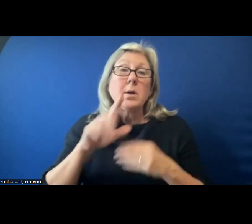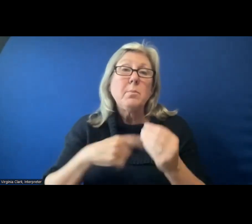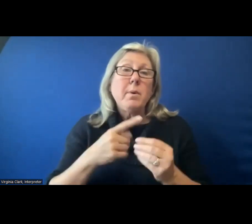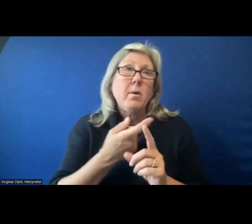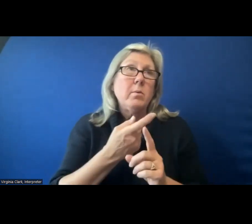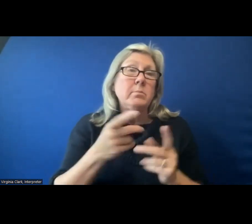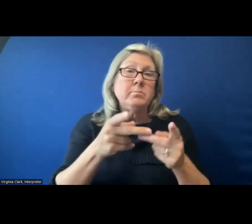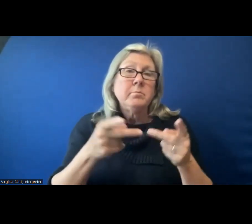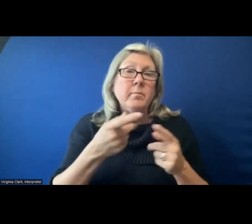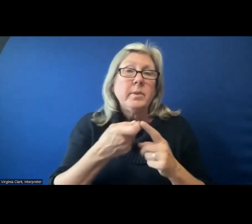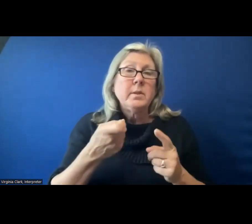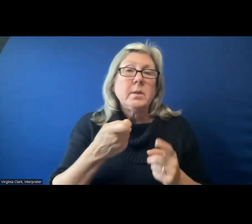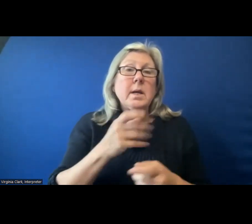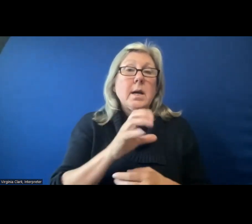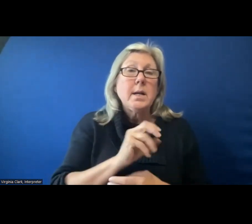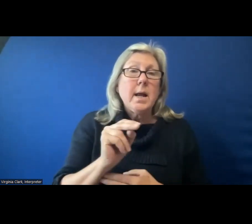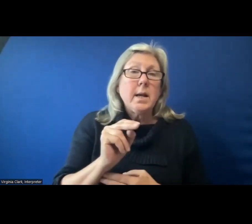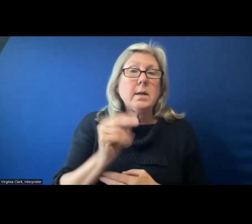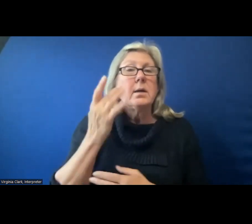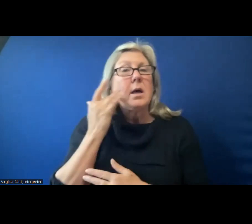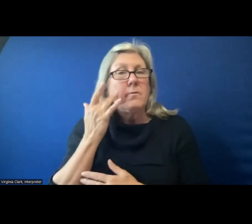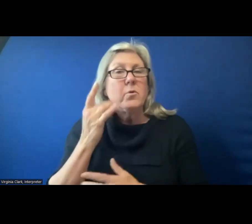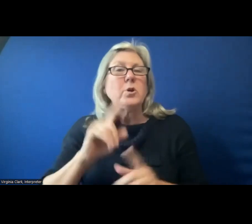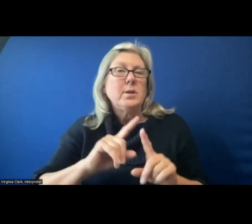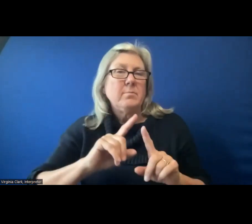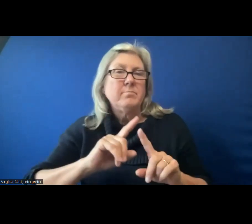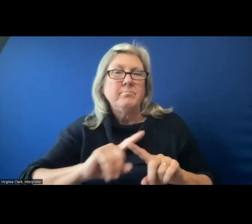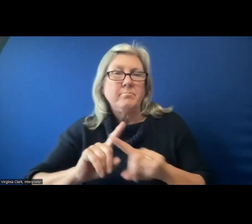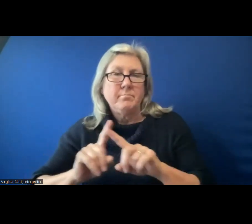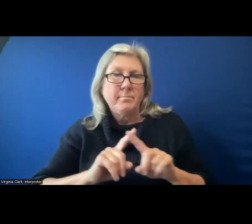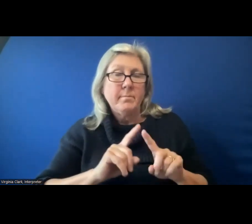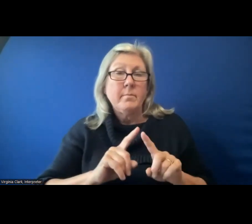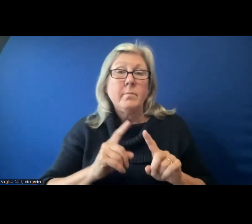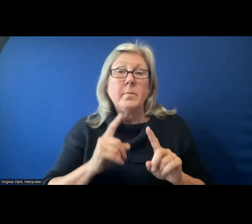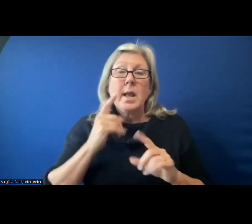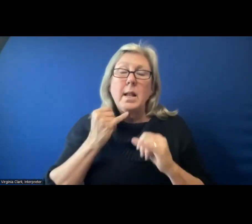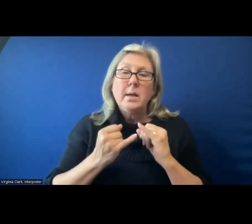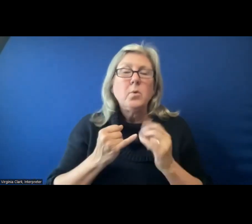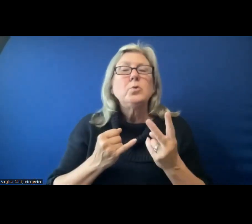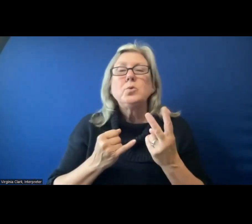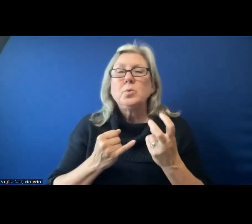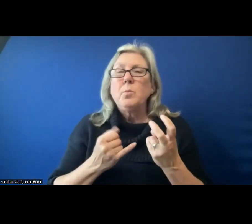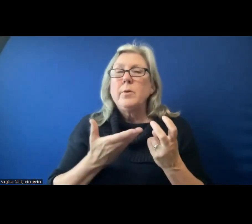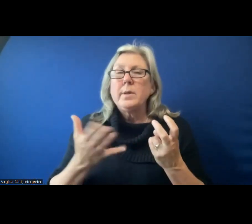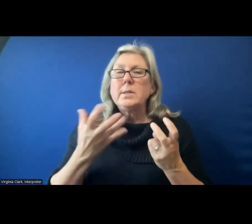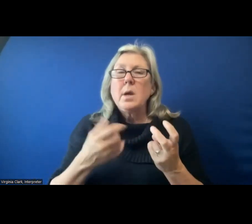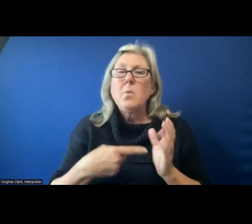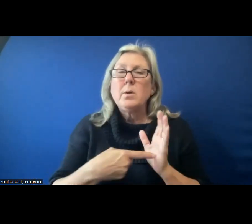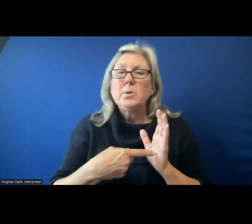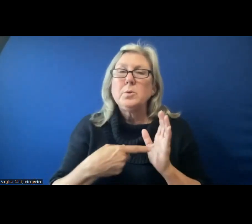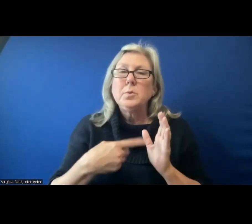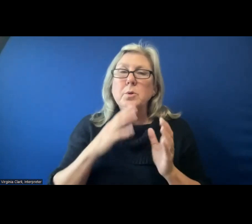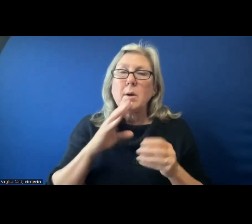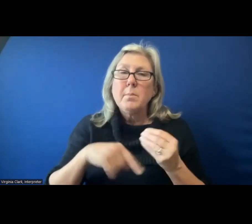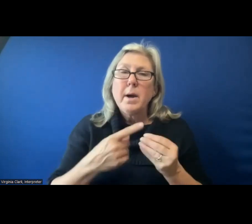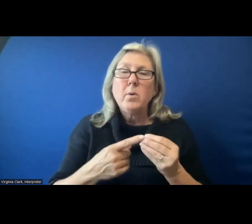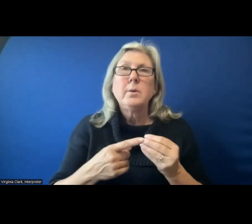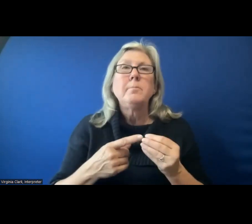et cetera. Last finding I want to point out, actually two findings very quickly. That states,